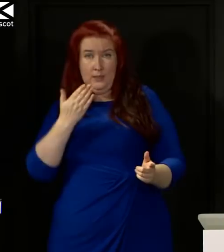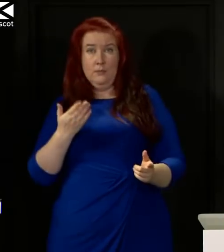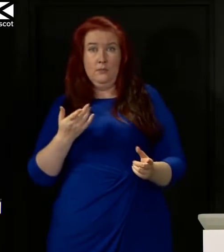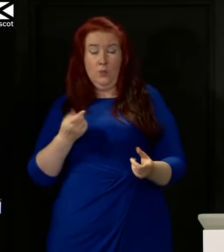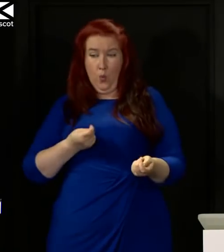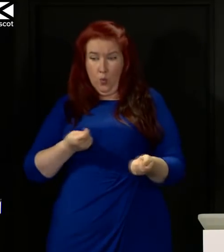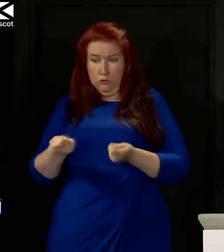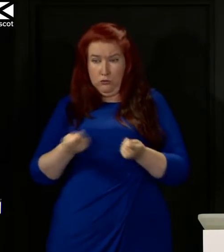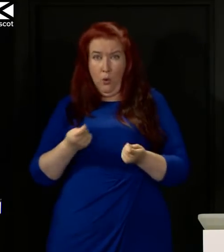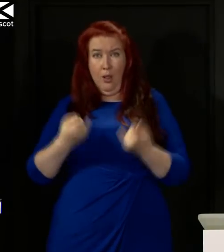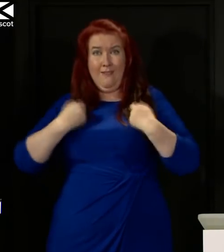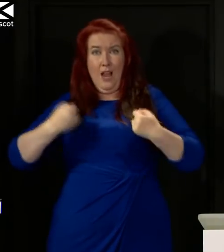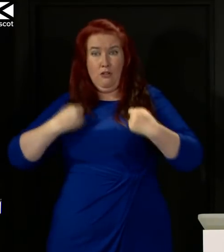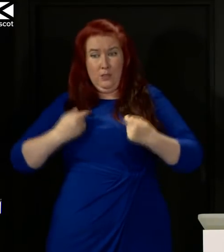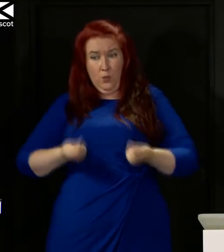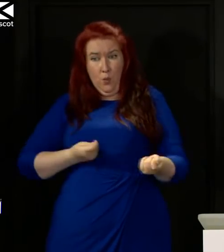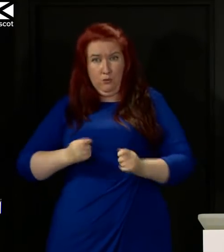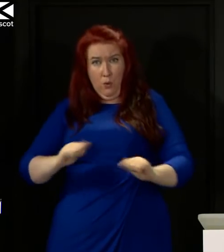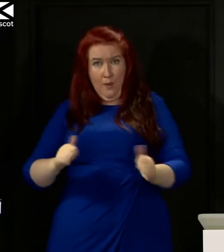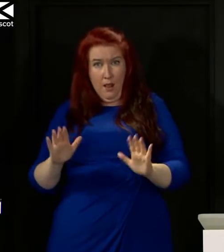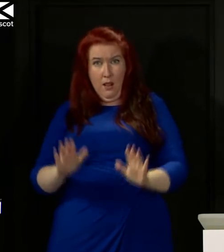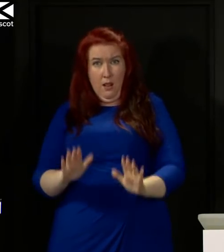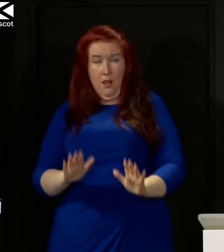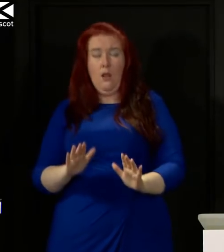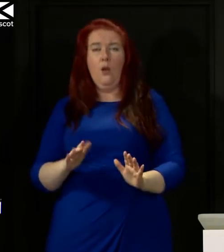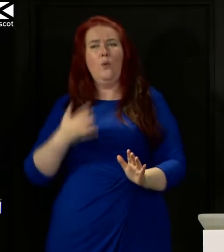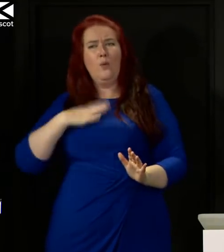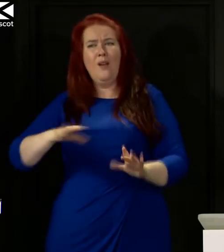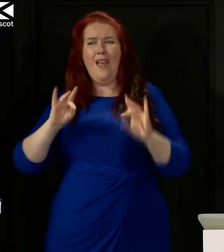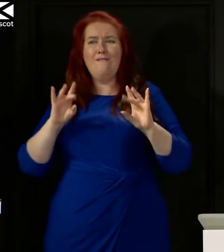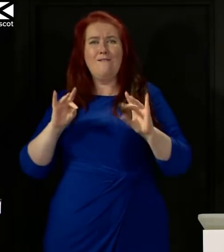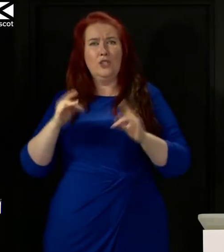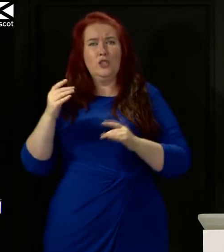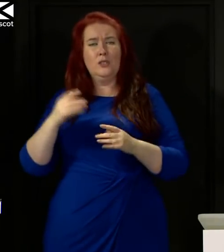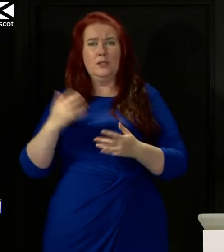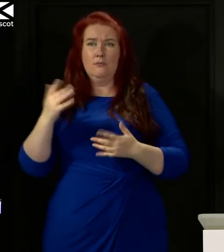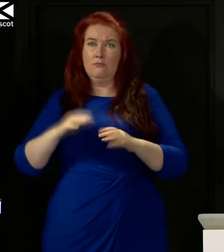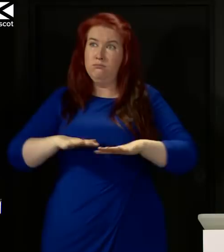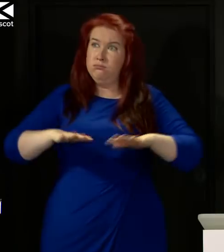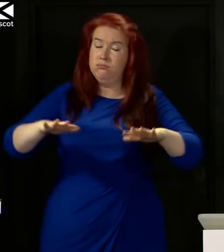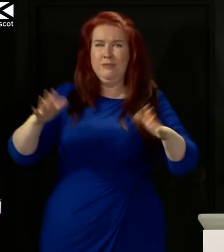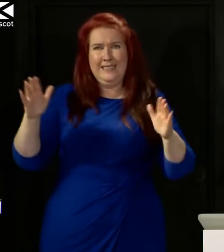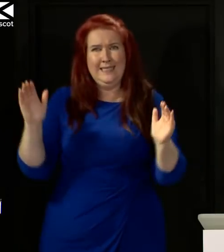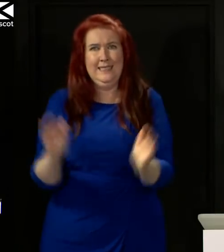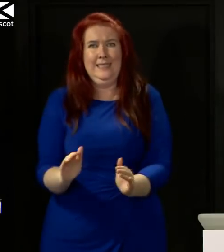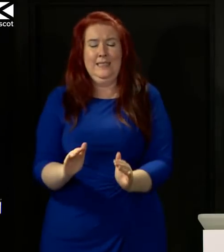to stick with it to get infection rates even lower than they are right now, we will on